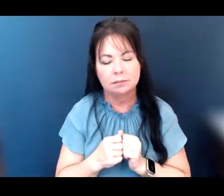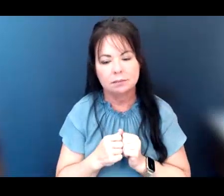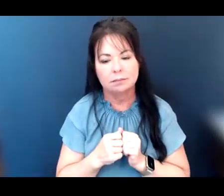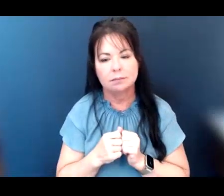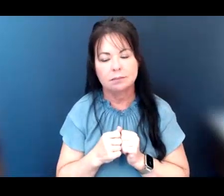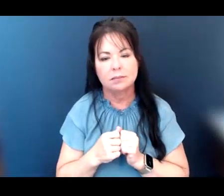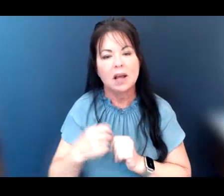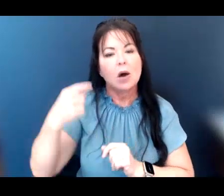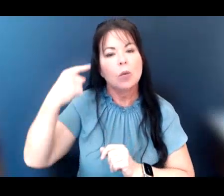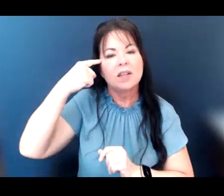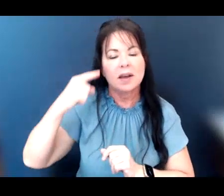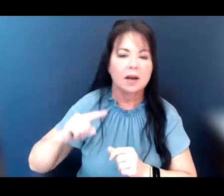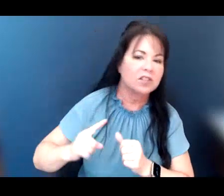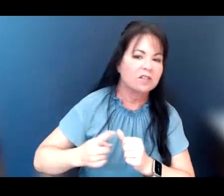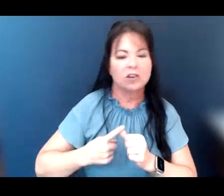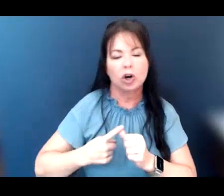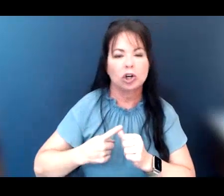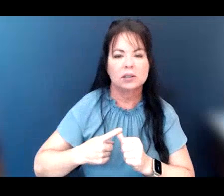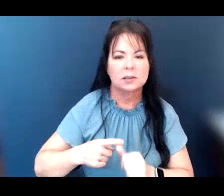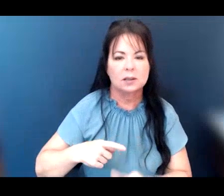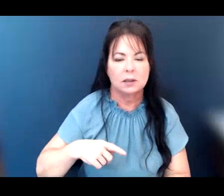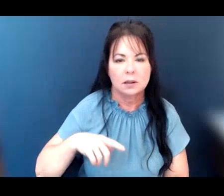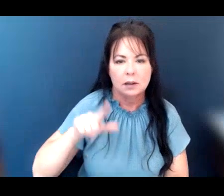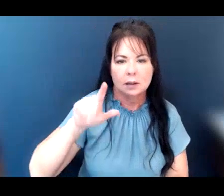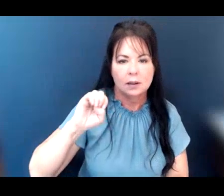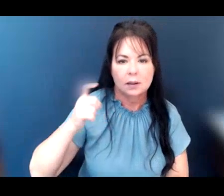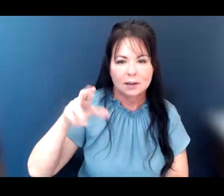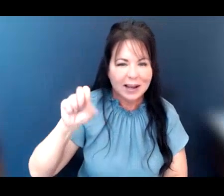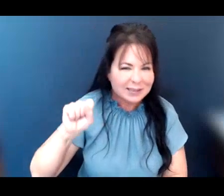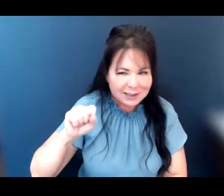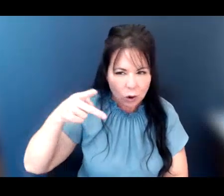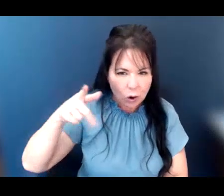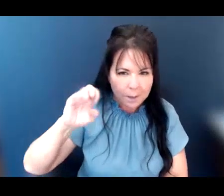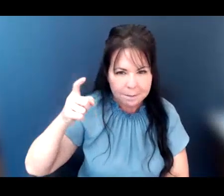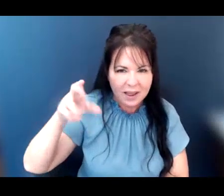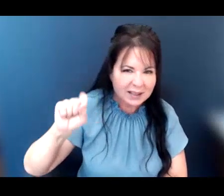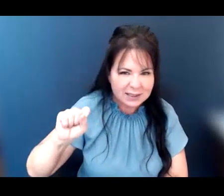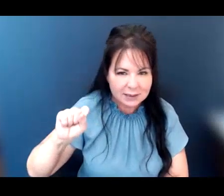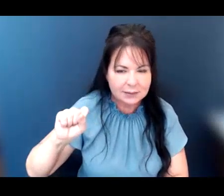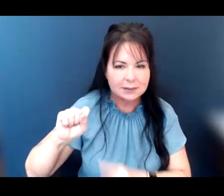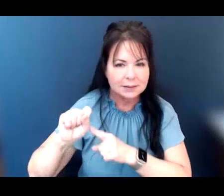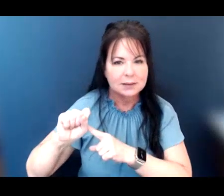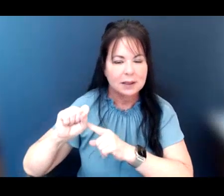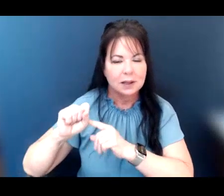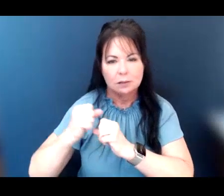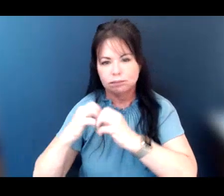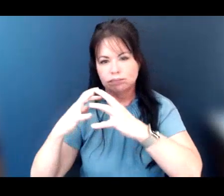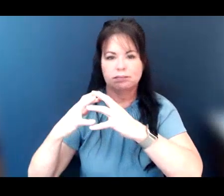Their MVP was quite astounding. So just keep that in mind as we go forward. It's really up to the product team